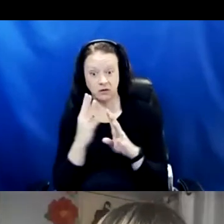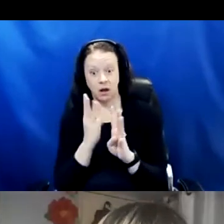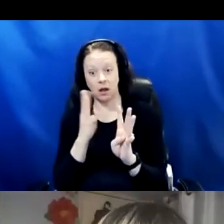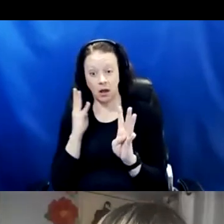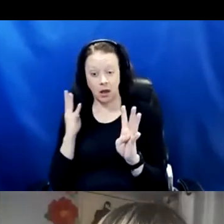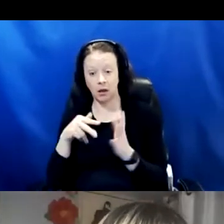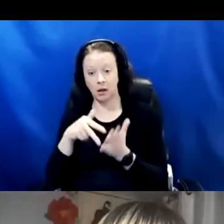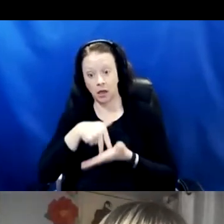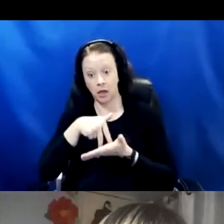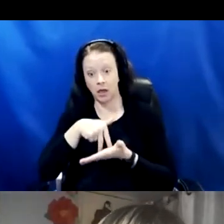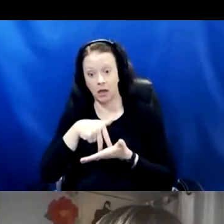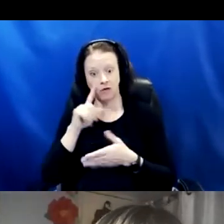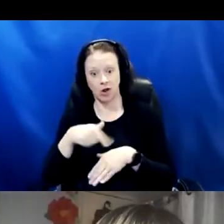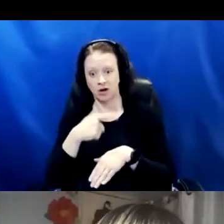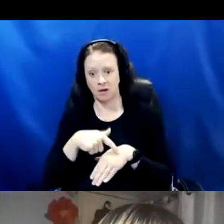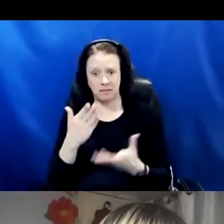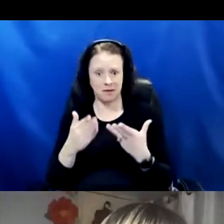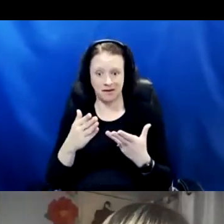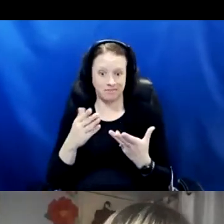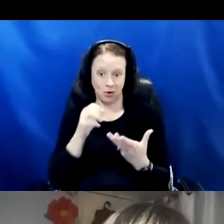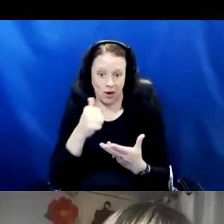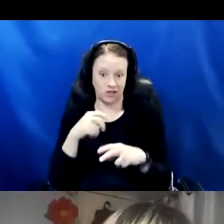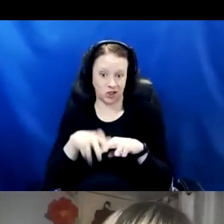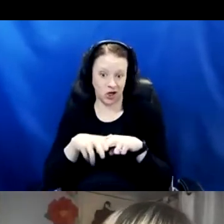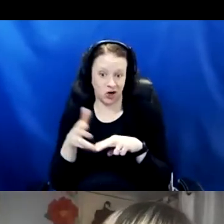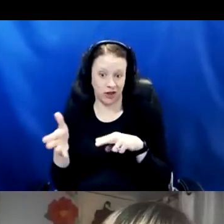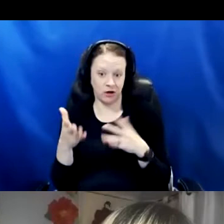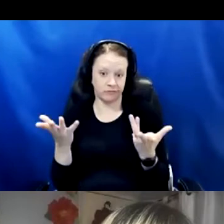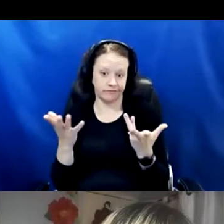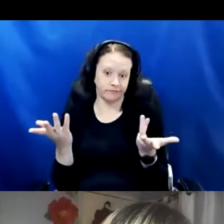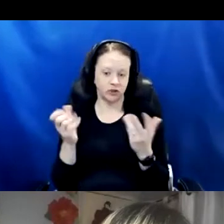There may or may not be any chairs, so I would, you know,